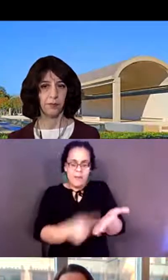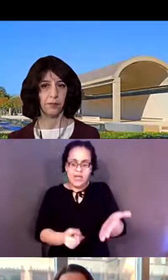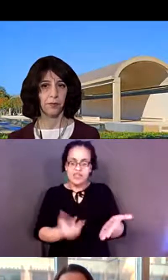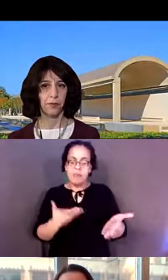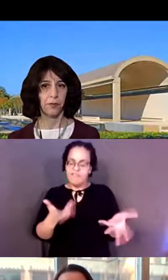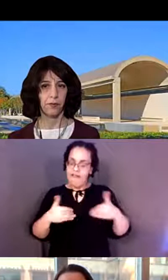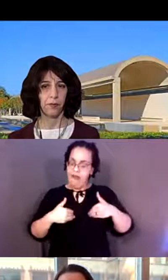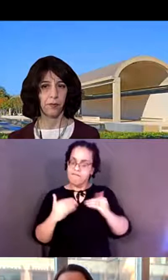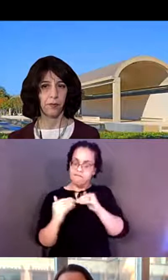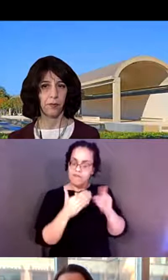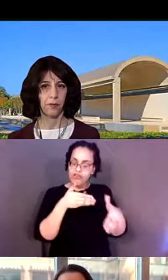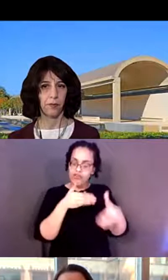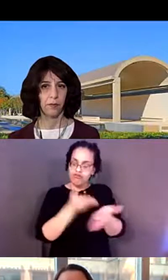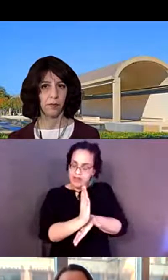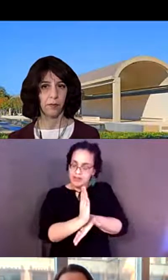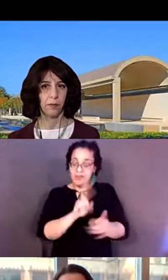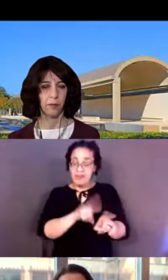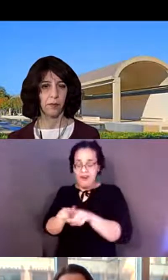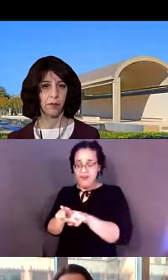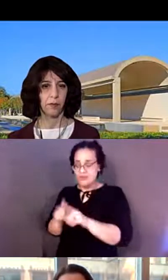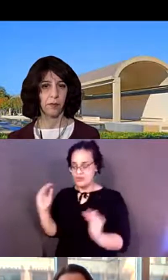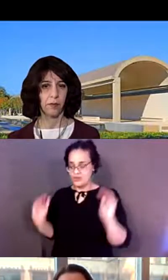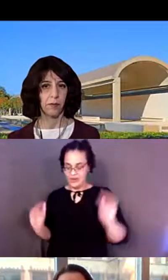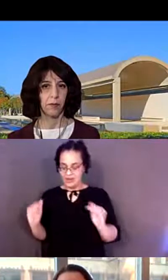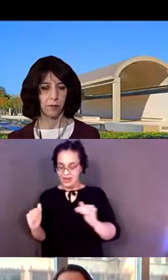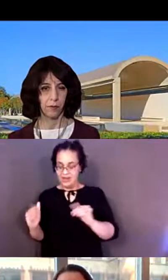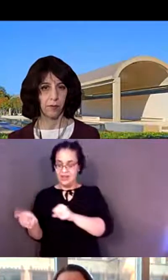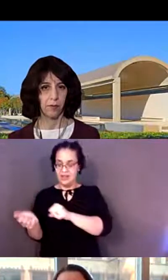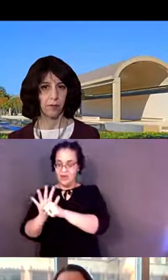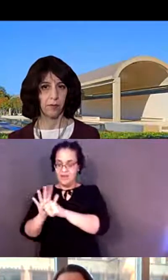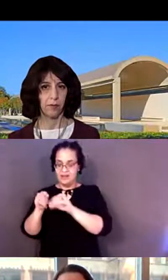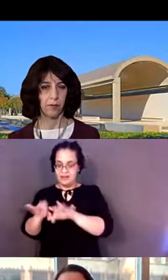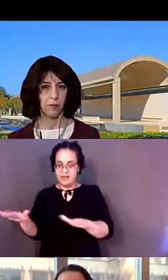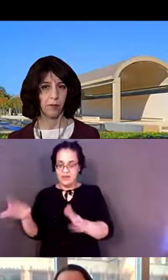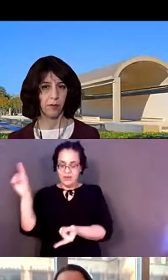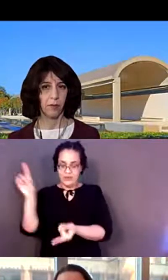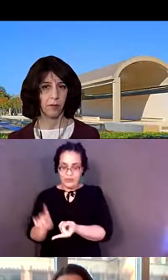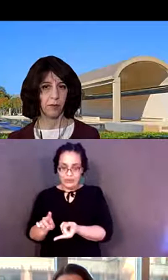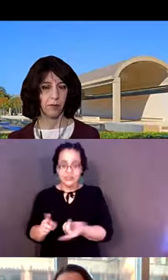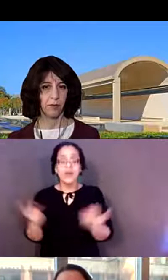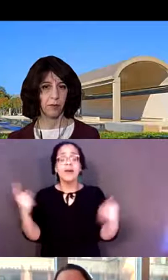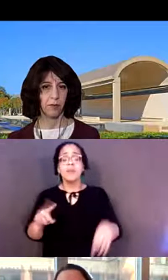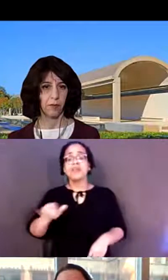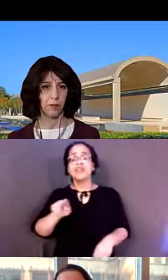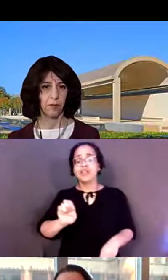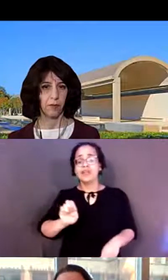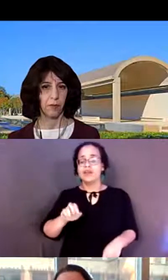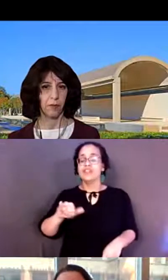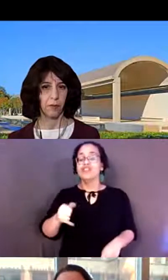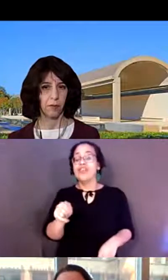were balancing all of the things that were going on. And so by January of this year